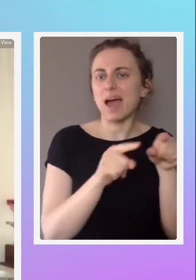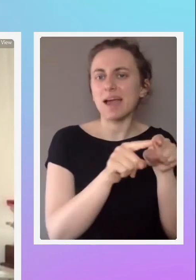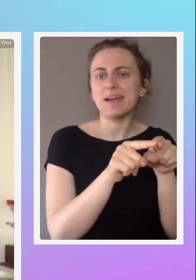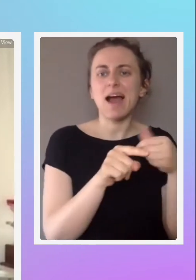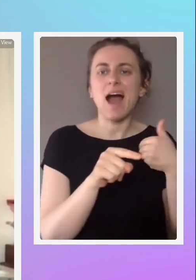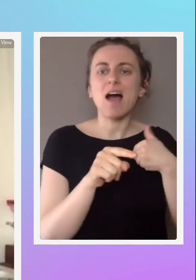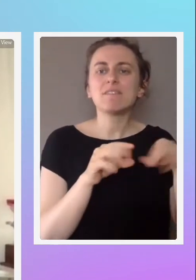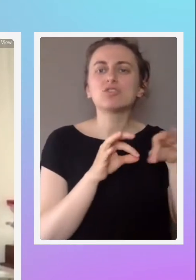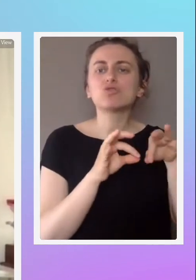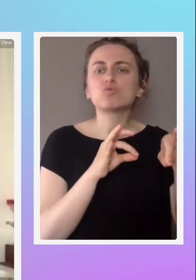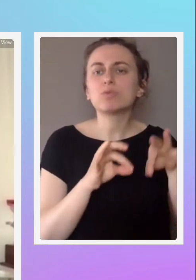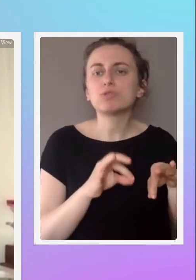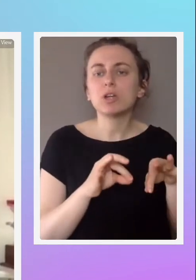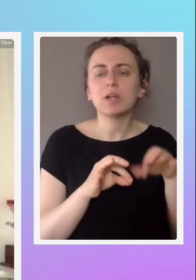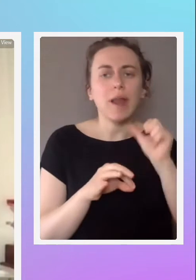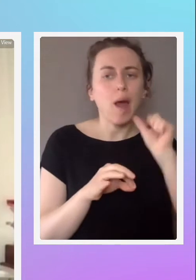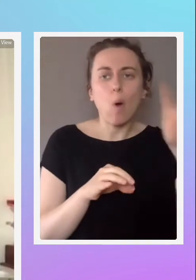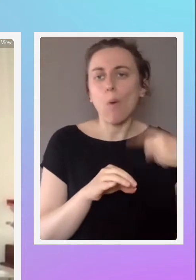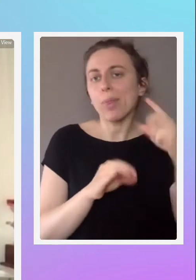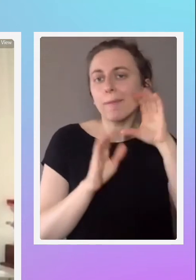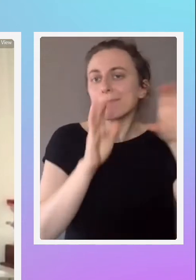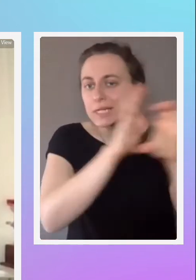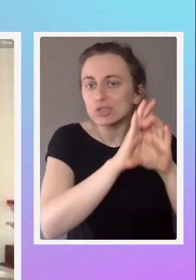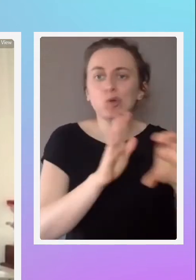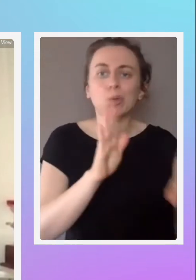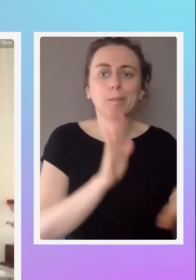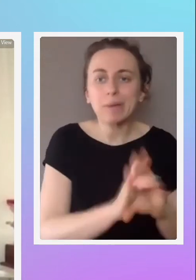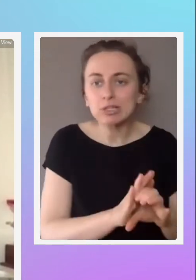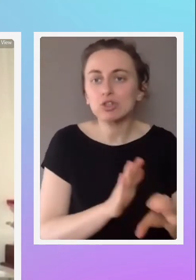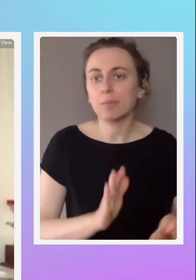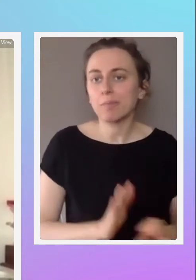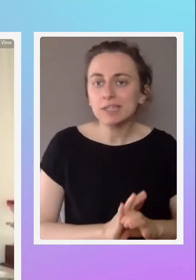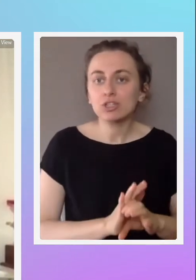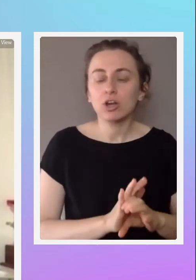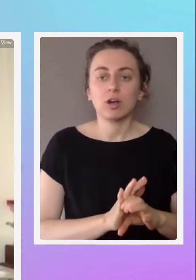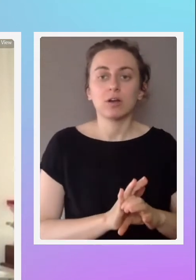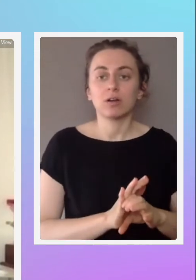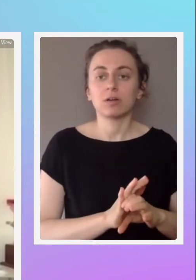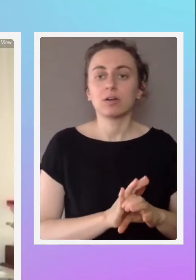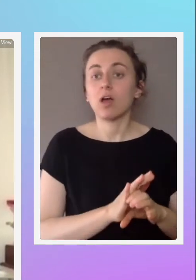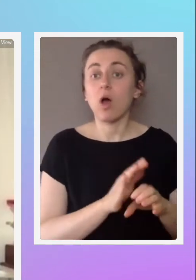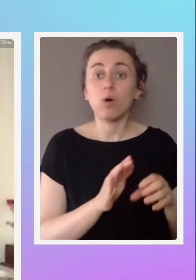of it so that at least you know what it is you would see if you could see.